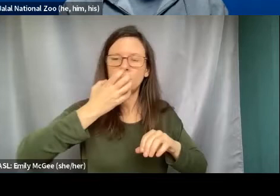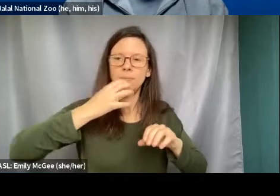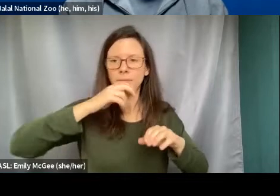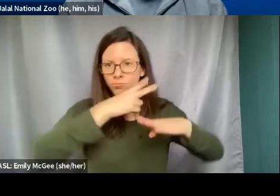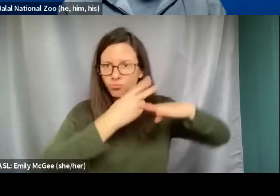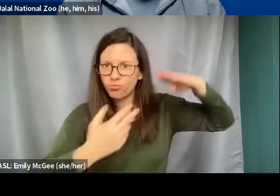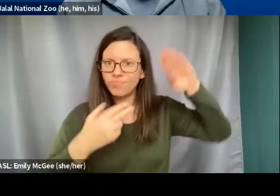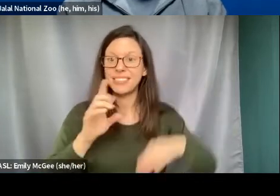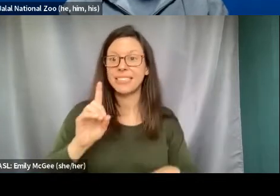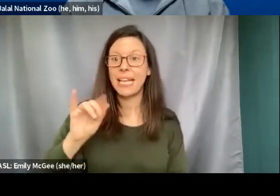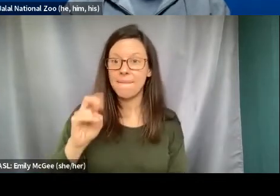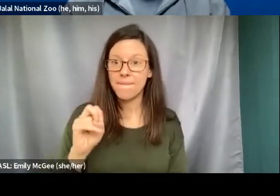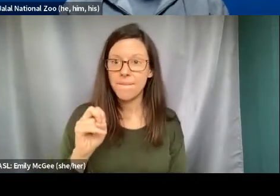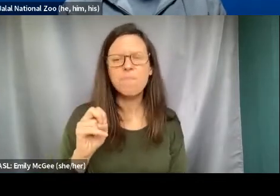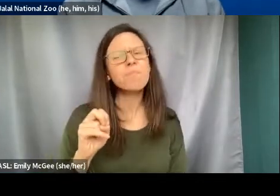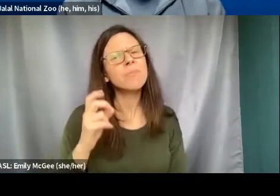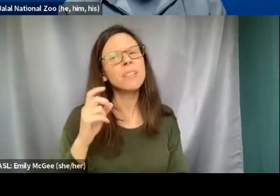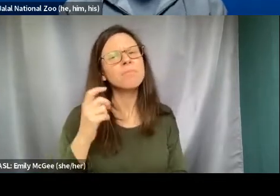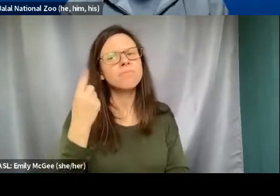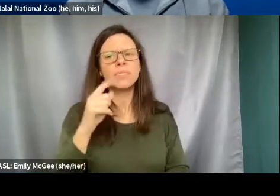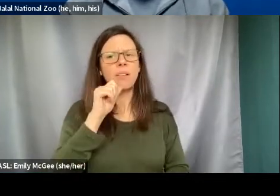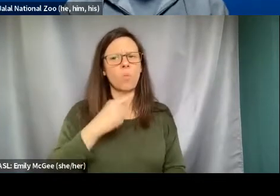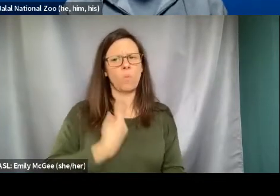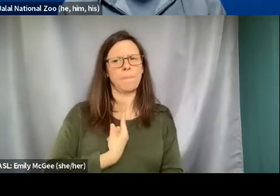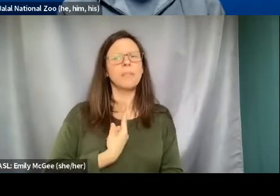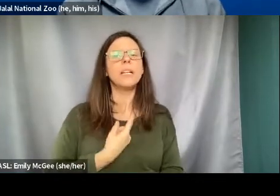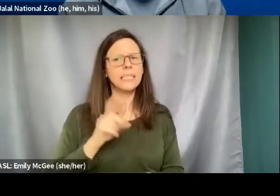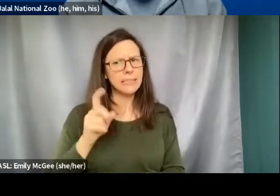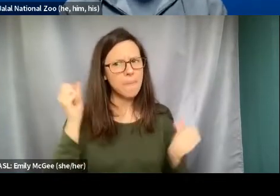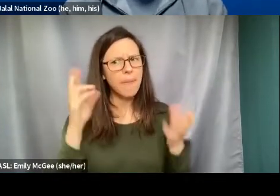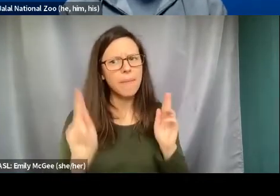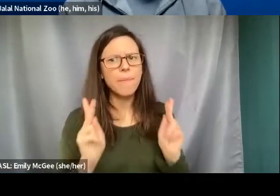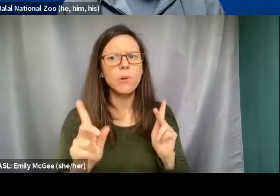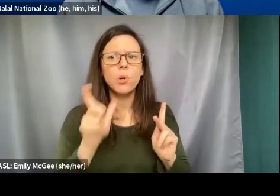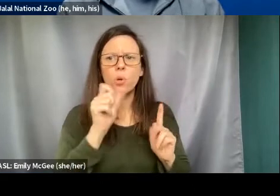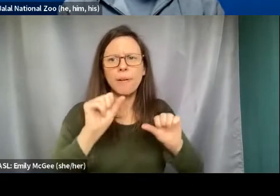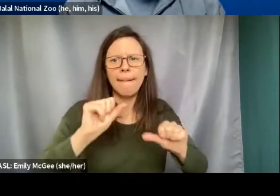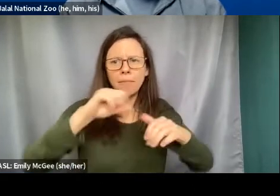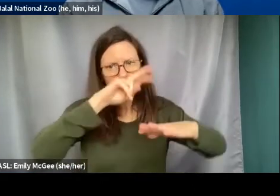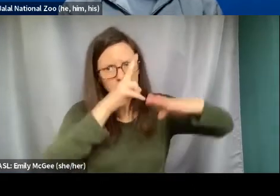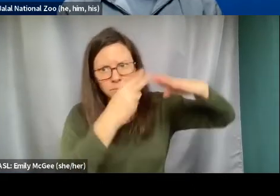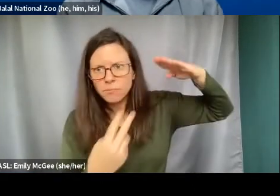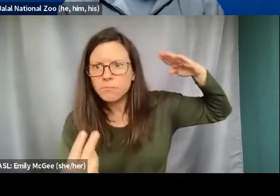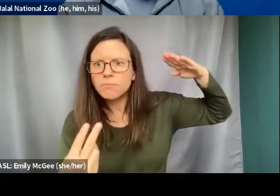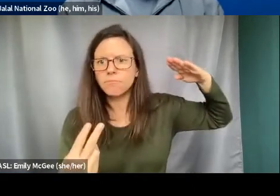people to be able to scuba dive so you'll see, uh most times I'm actually more snorkeling than scuba